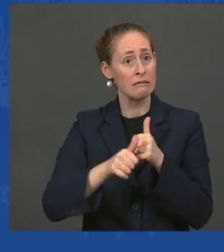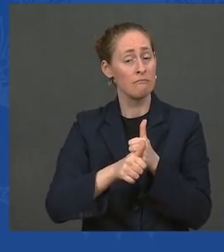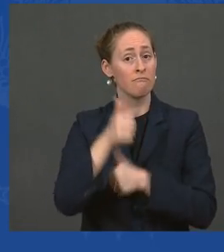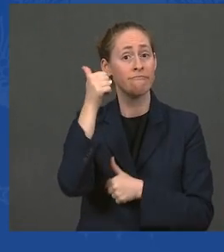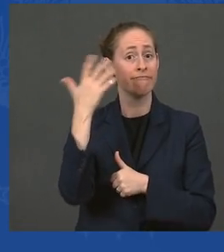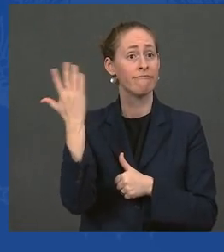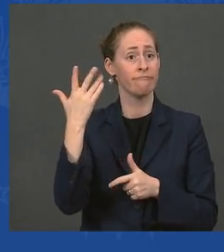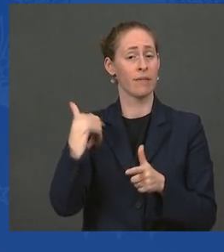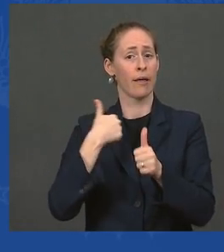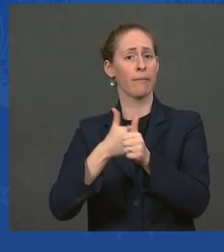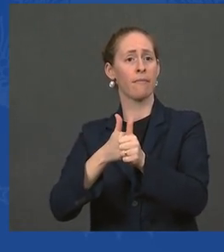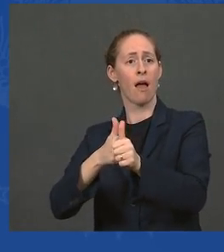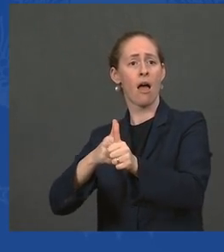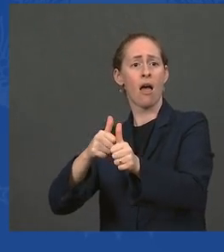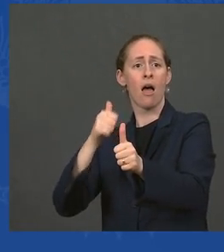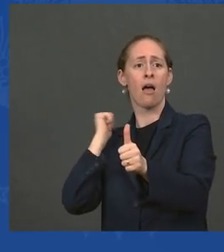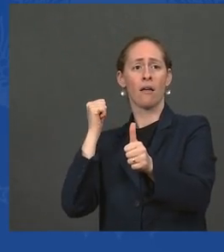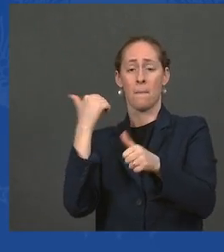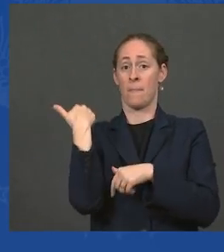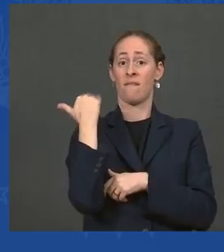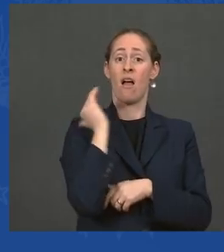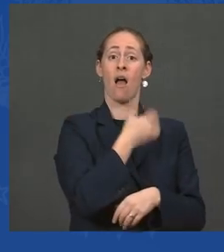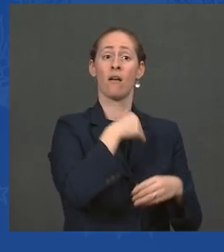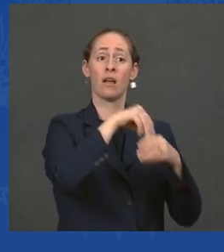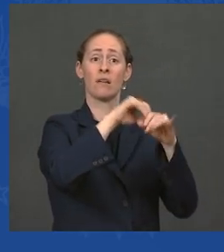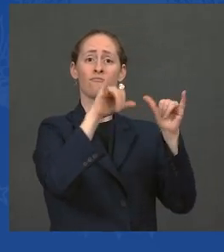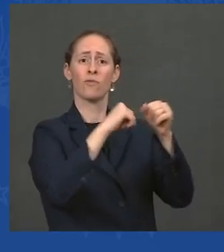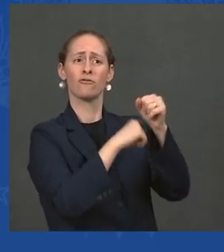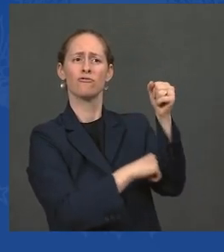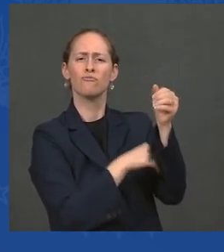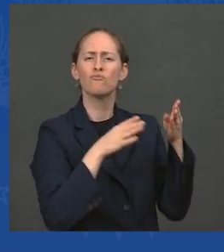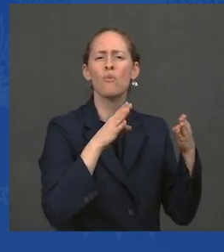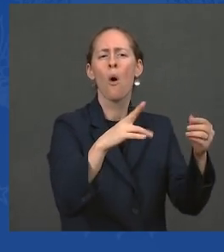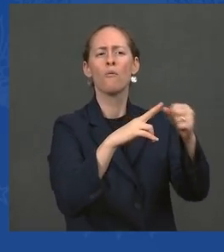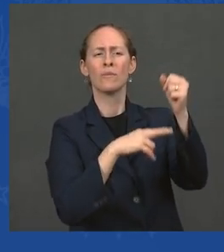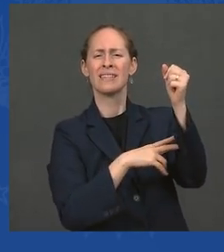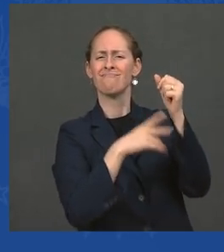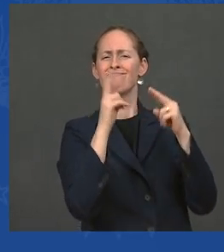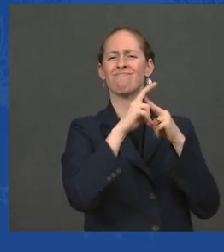in the world -- not a joke -- the best in the world. Today, according to the World Economic Forum,